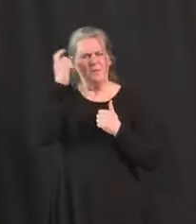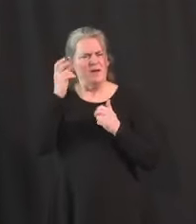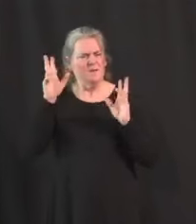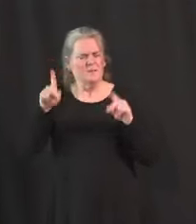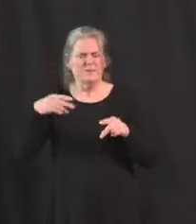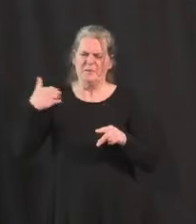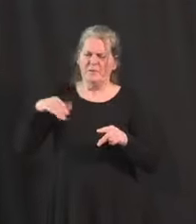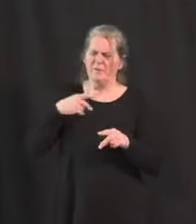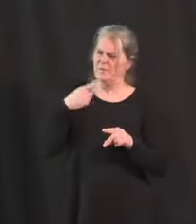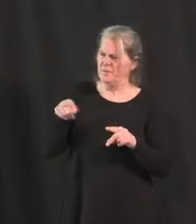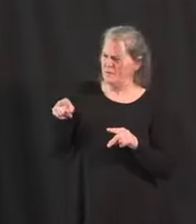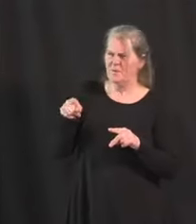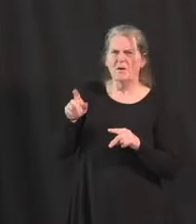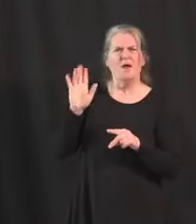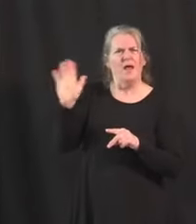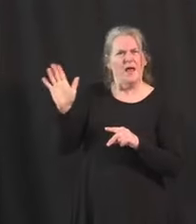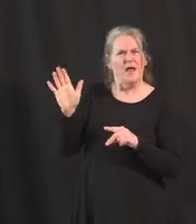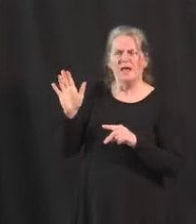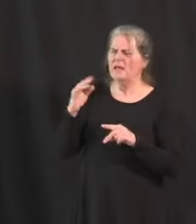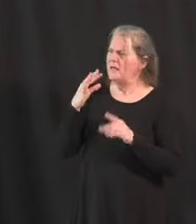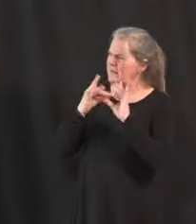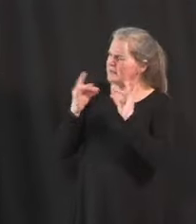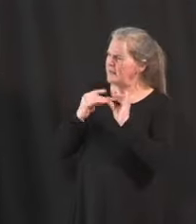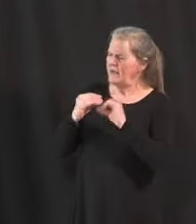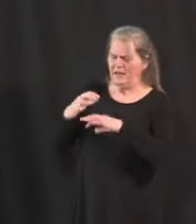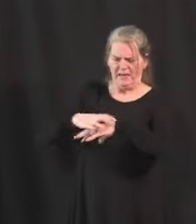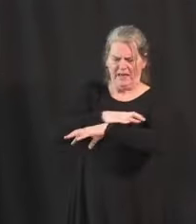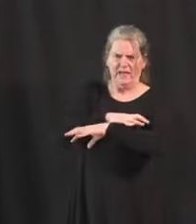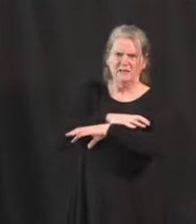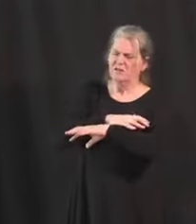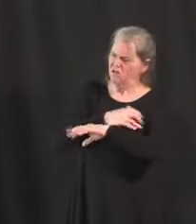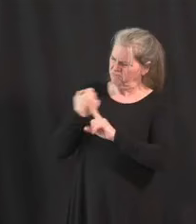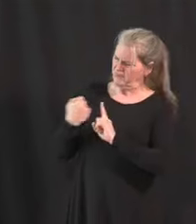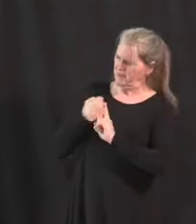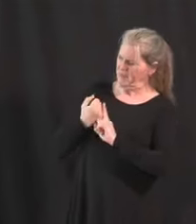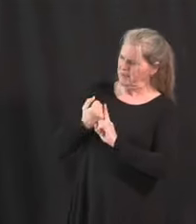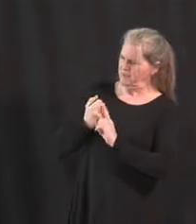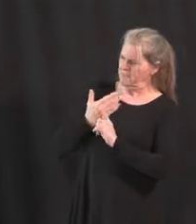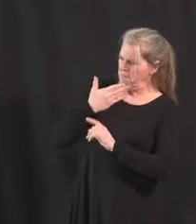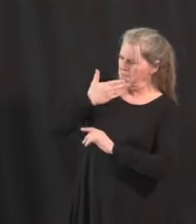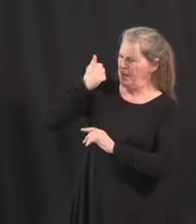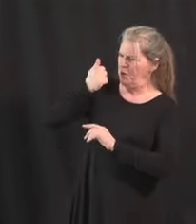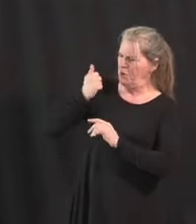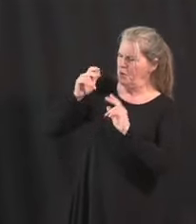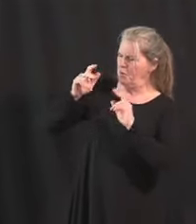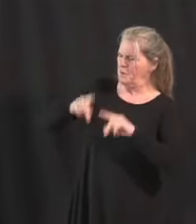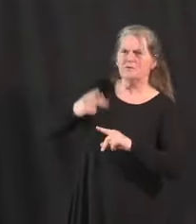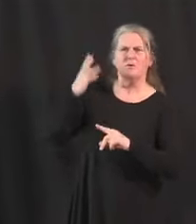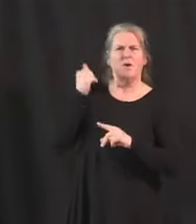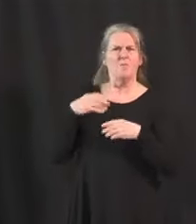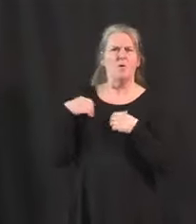AT ONE POINT HE REMARKED HOW CANCER MADE HIM A BETTER PERSON. HE SAID IT HAS GIVEN ME COURAGE AND A SENSE OF PURPOSE I NEVER